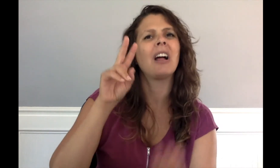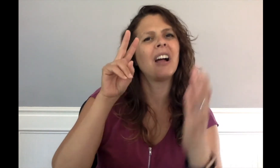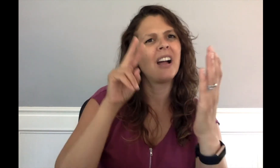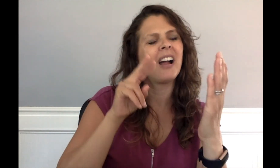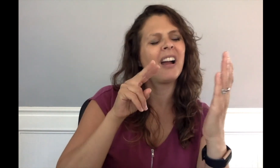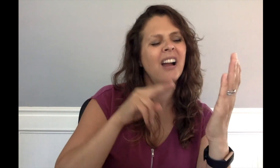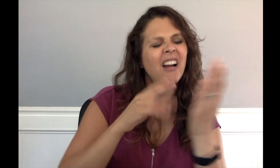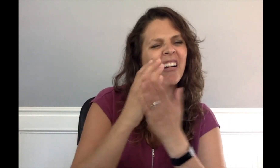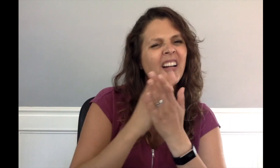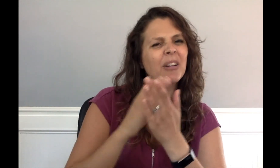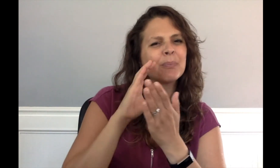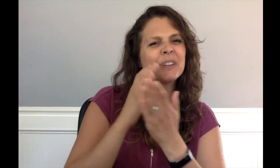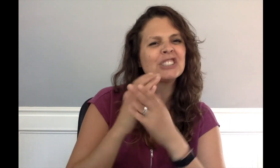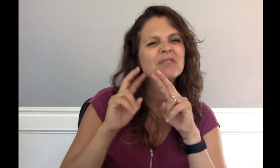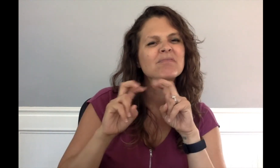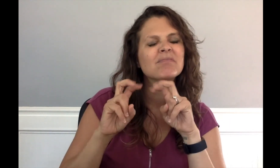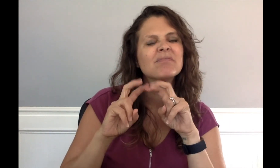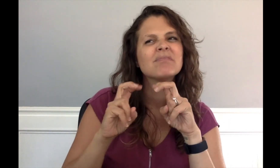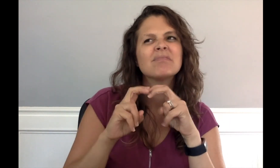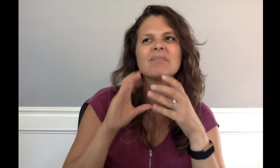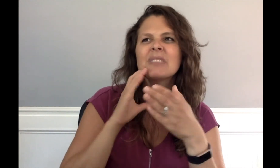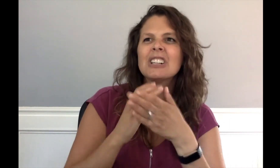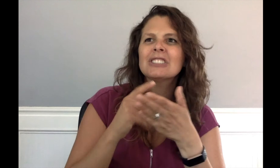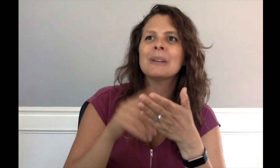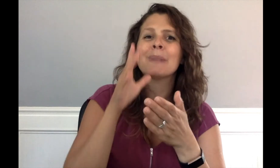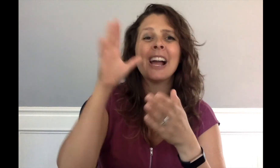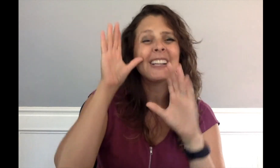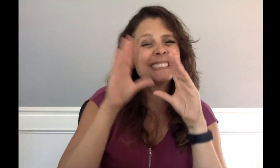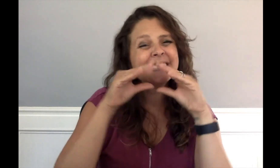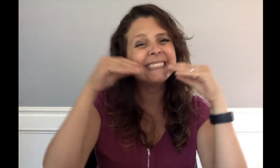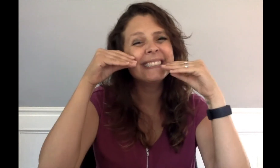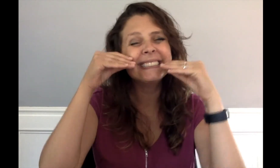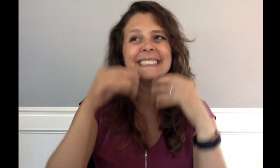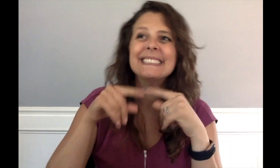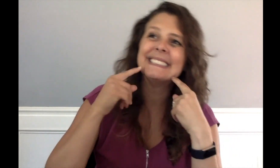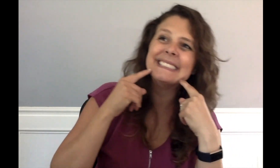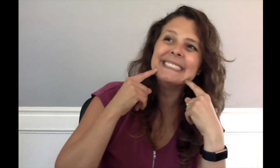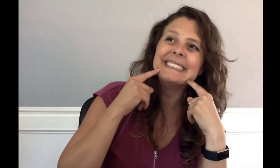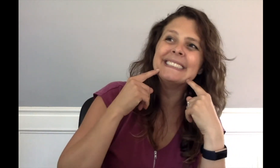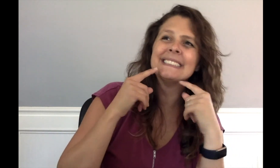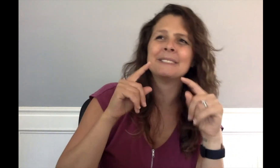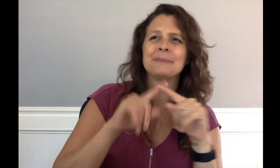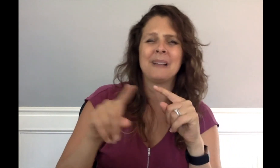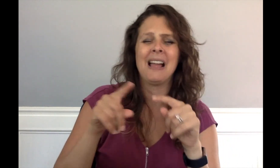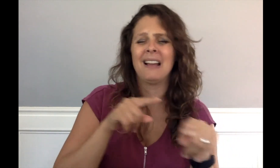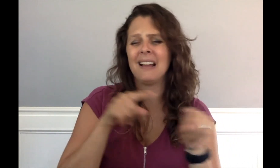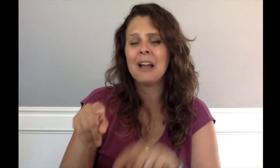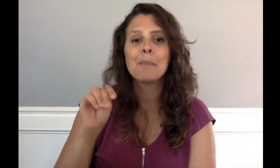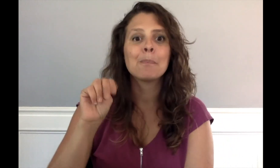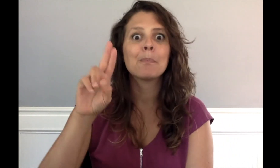Charlie studied the picture. His parents were grinning, but contrary to what they had written,